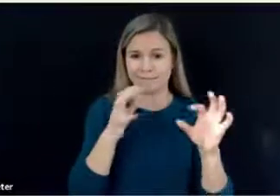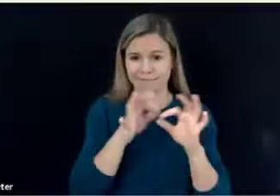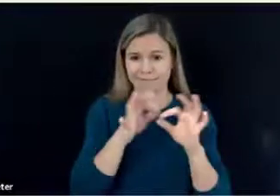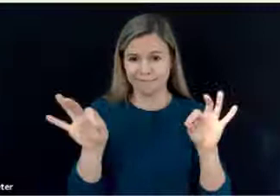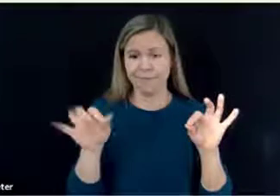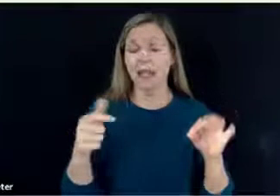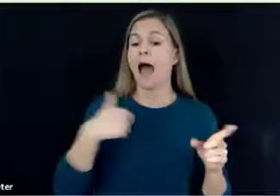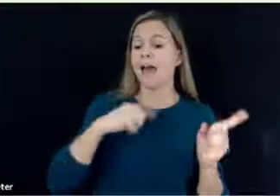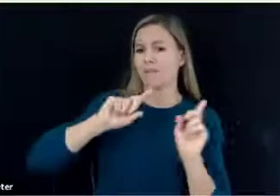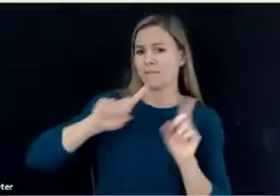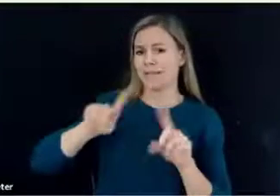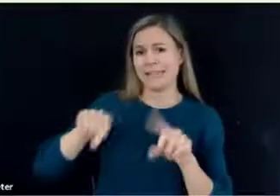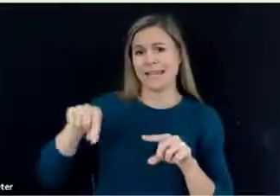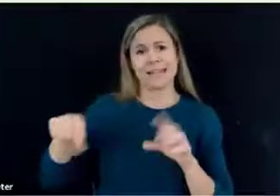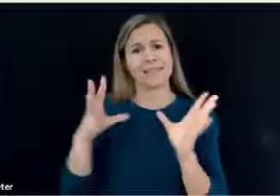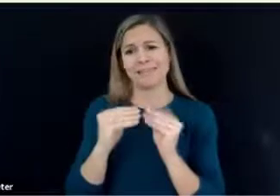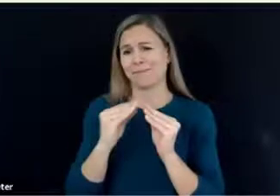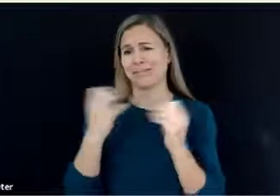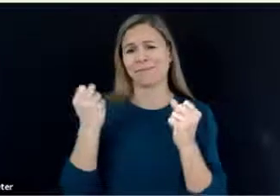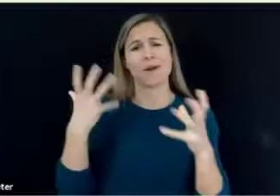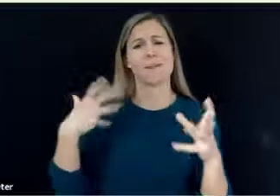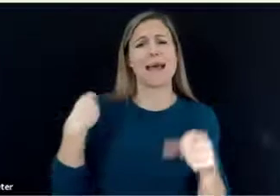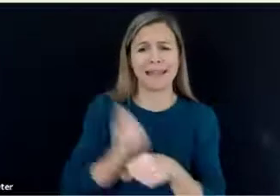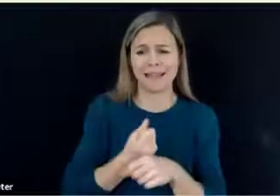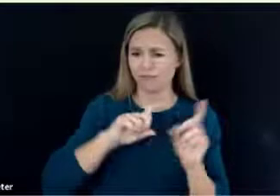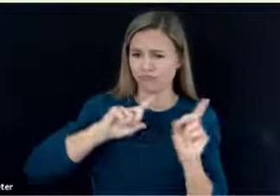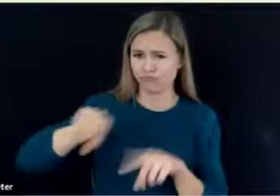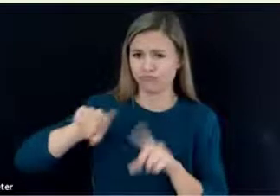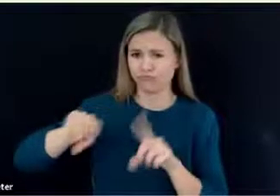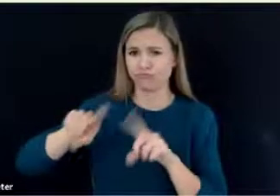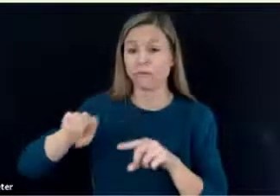for years and each time learned something new